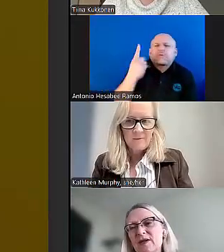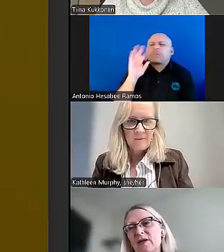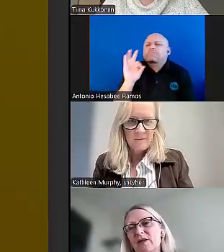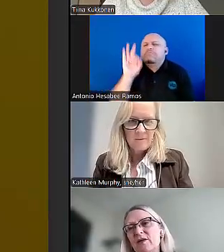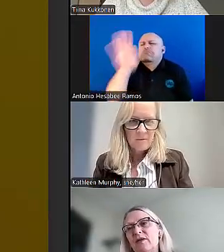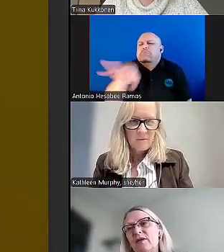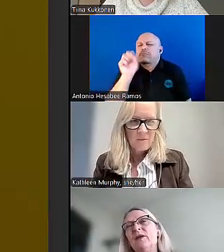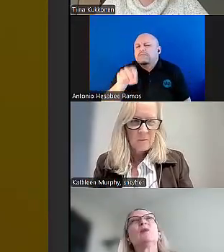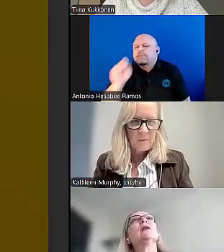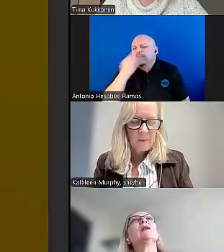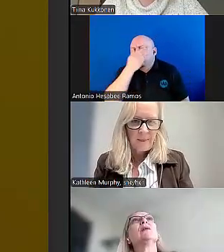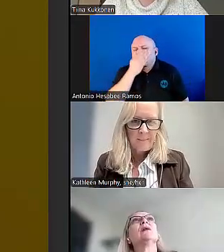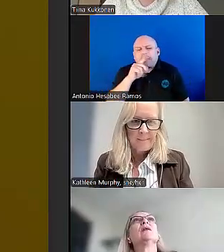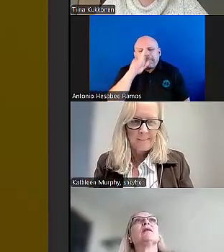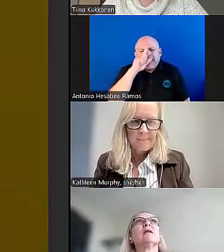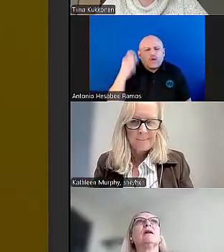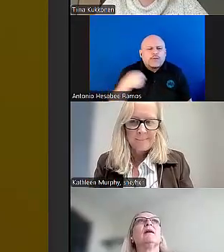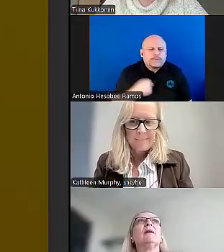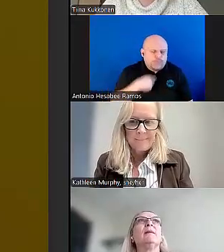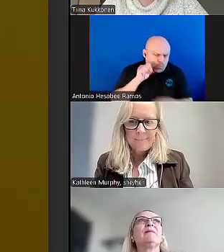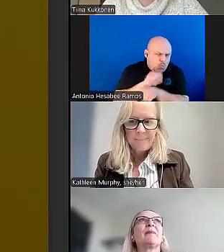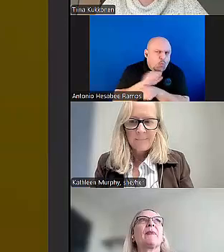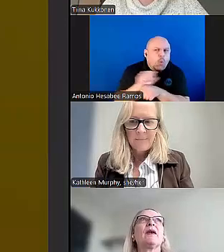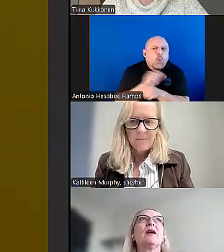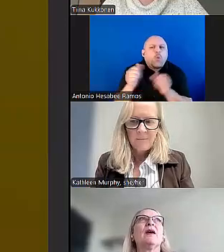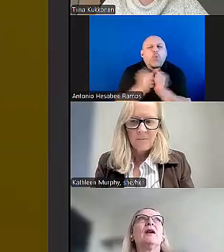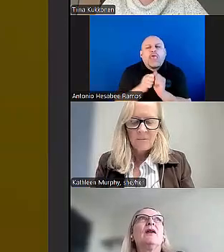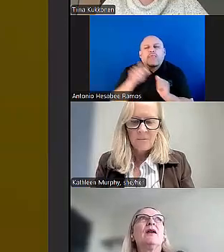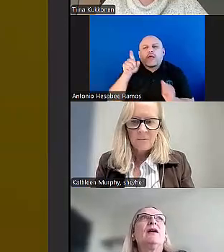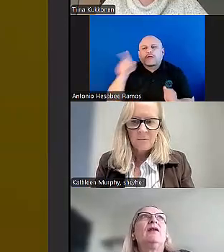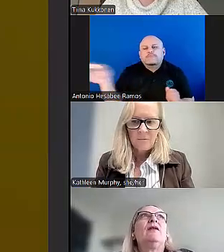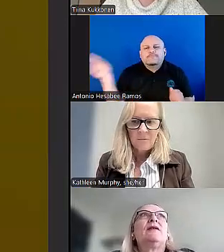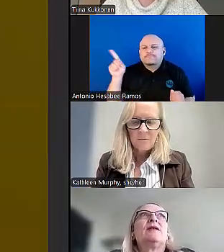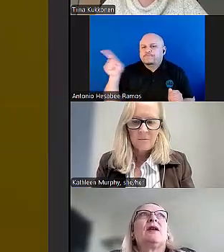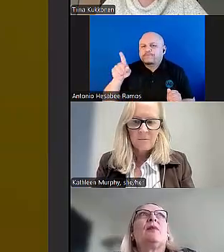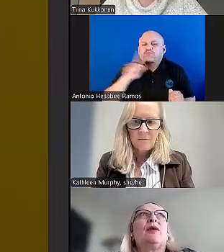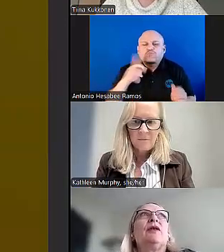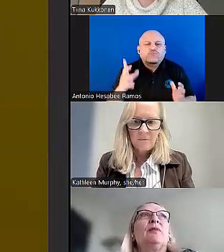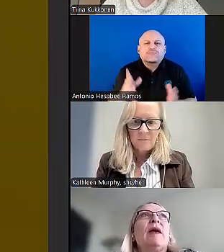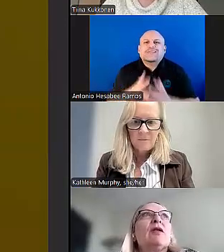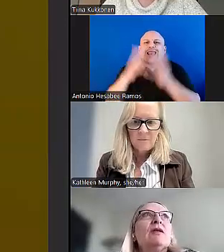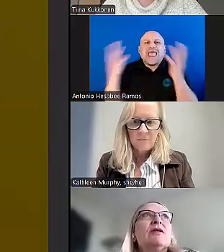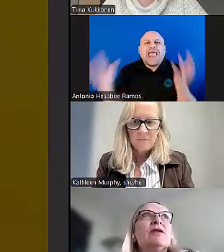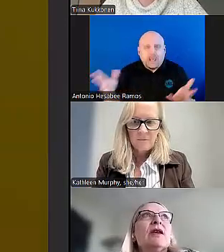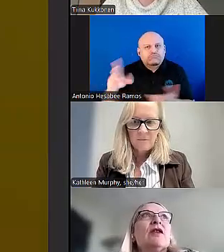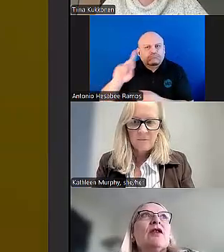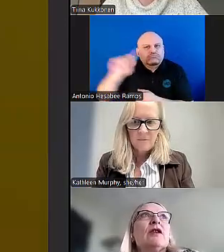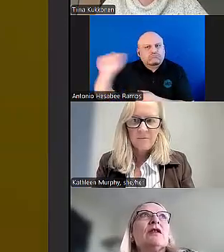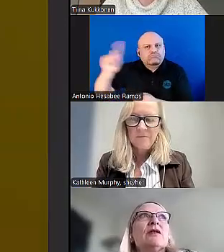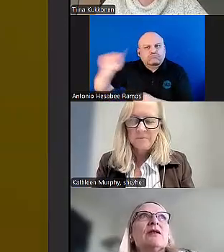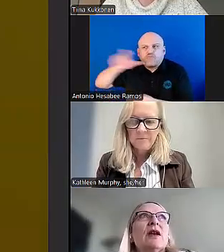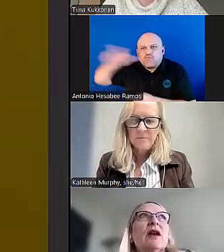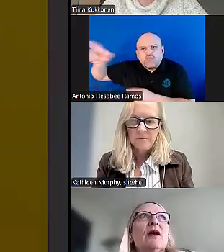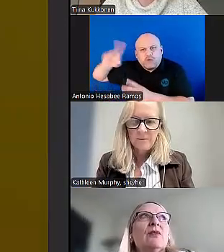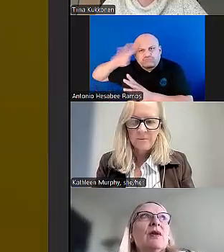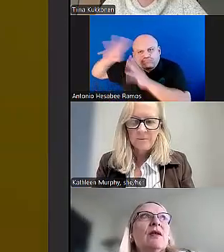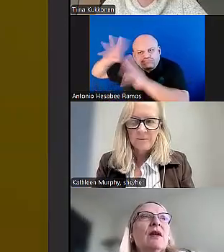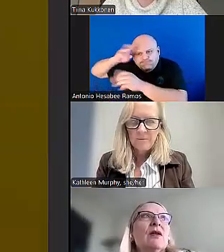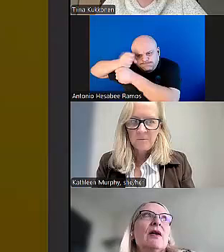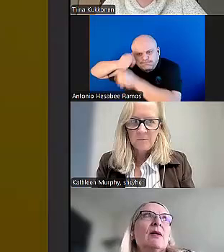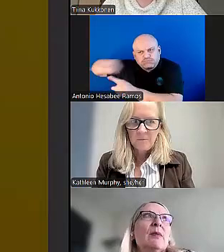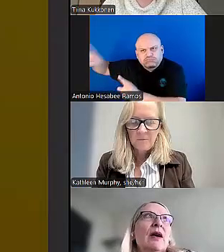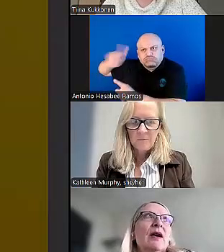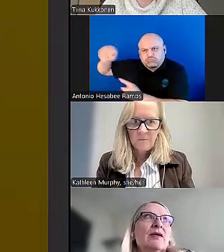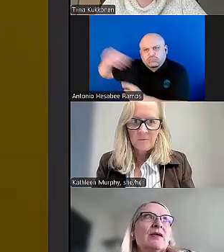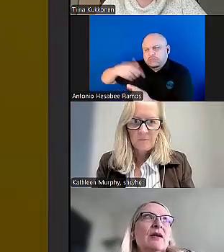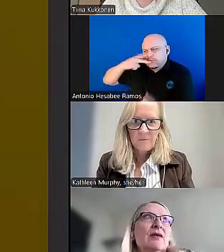because I work with a lot of disabled makers and artists, and we think a lot about access